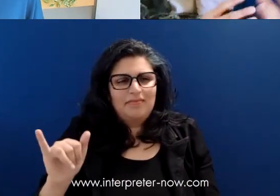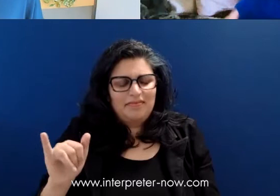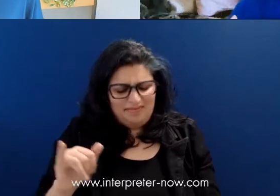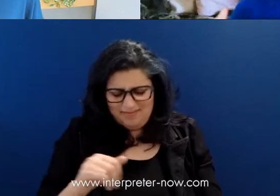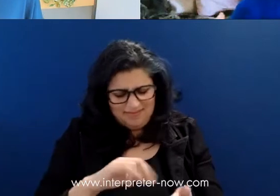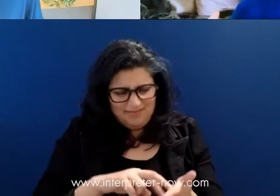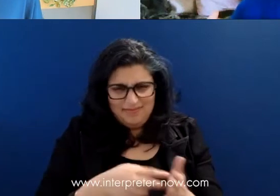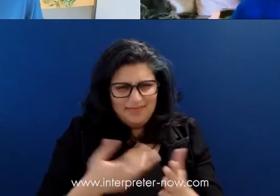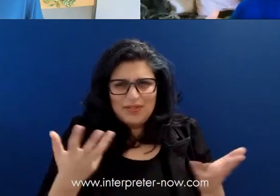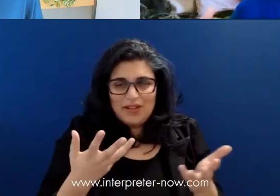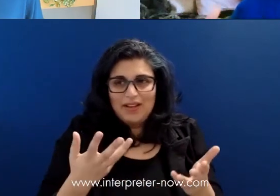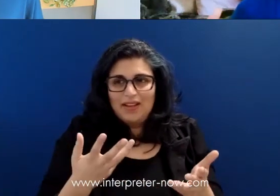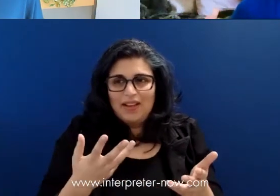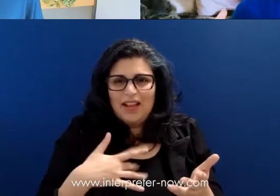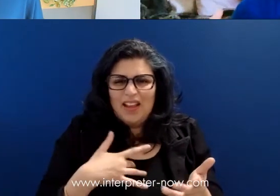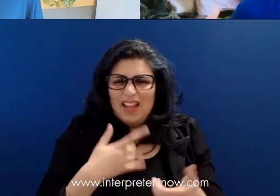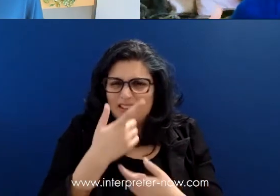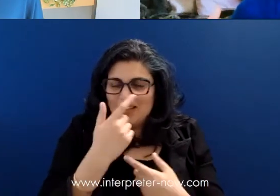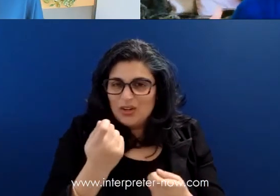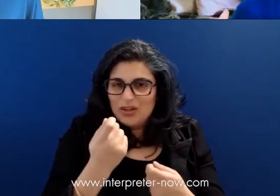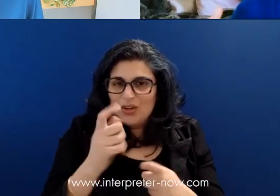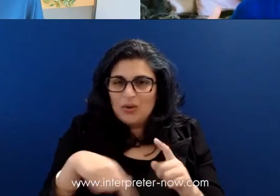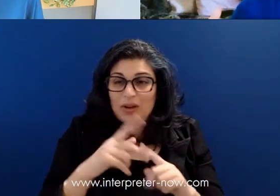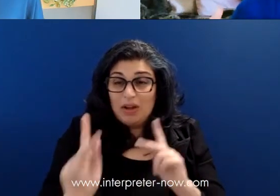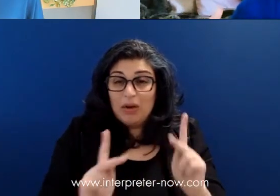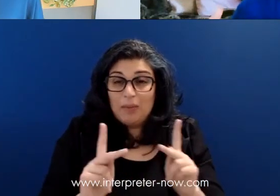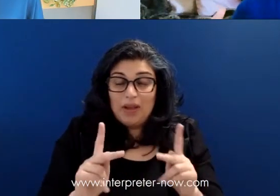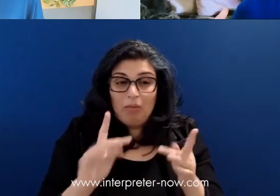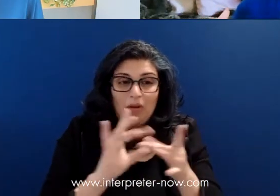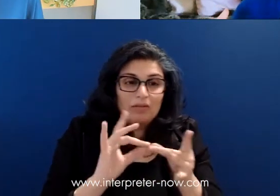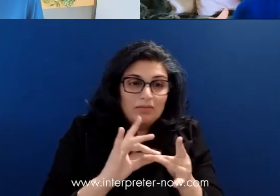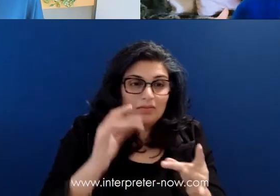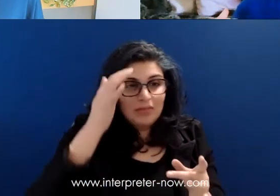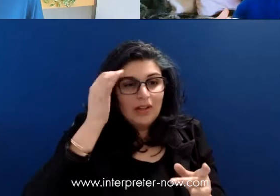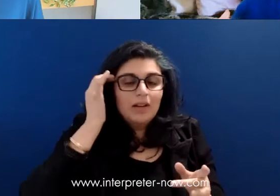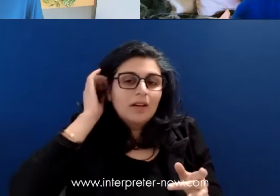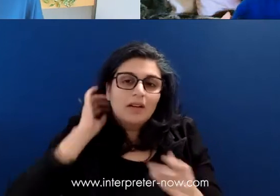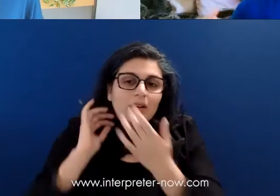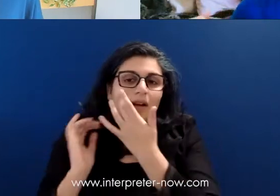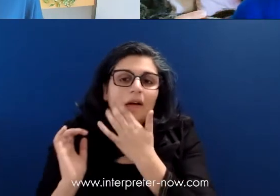I always find it interesting when people say that empathy is fixed.